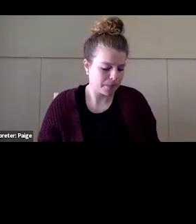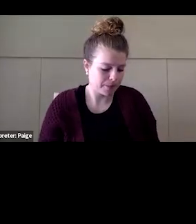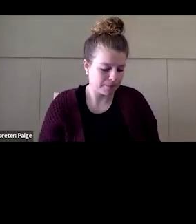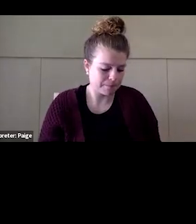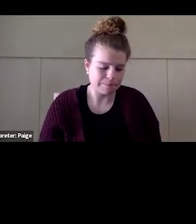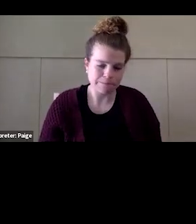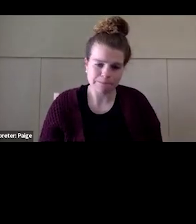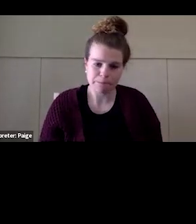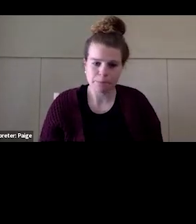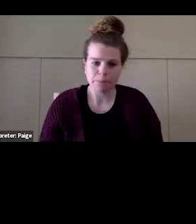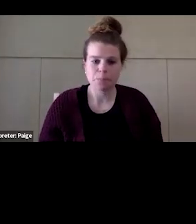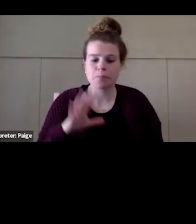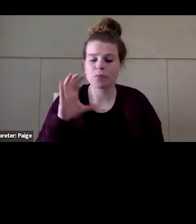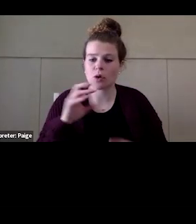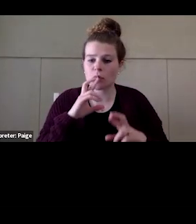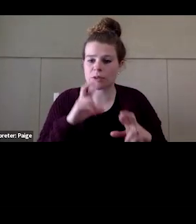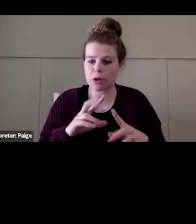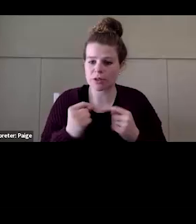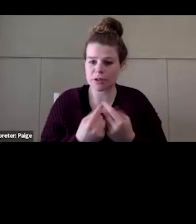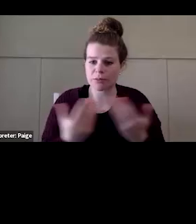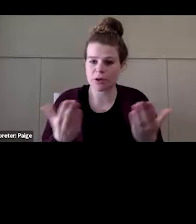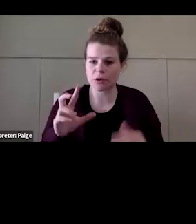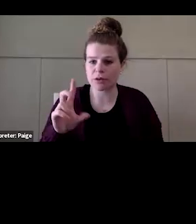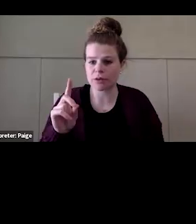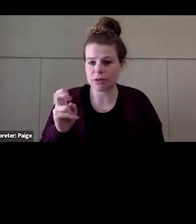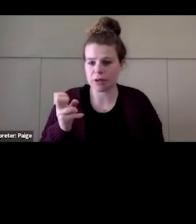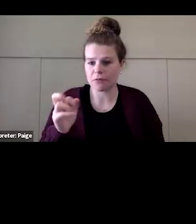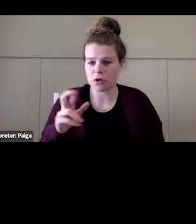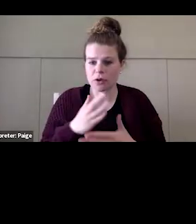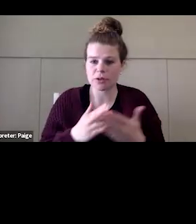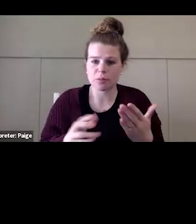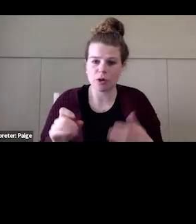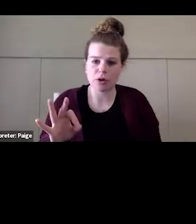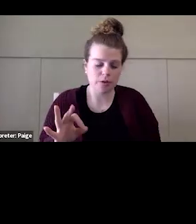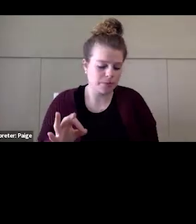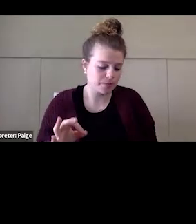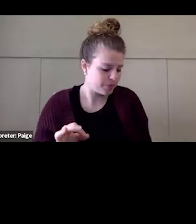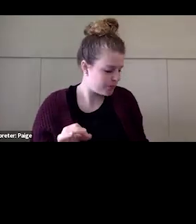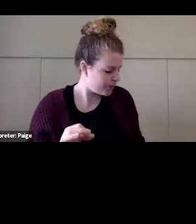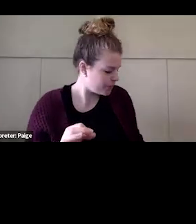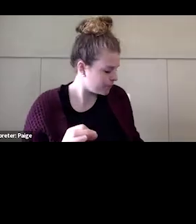the co-responder team here in Denver, just as part of DPD's patrol.